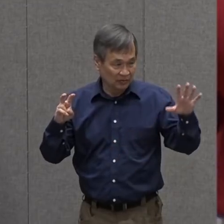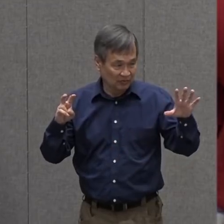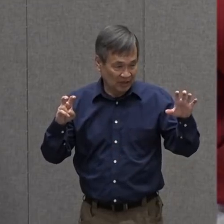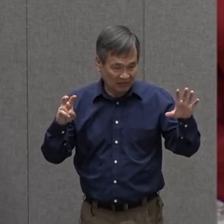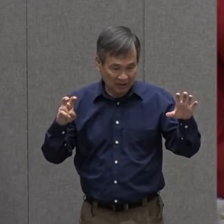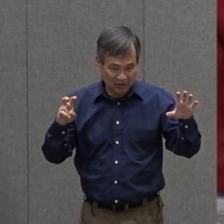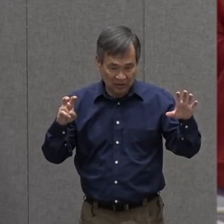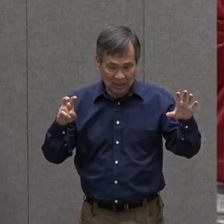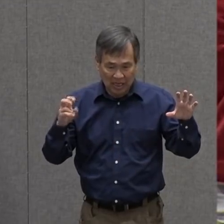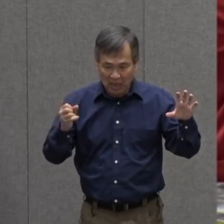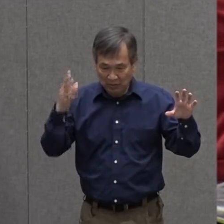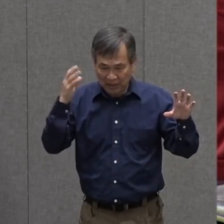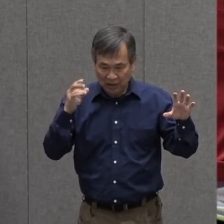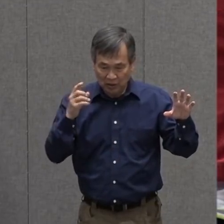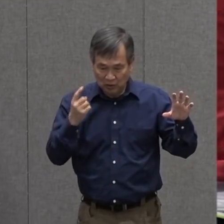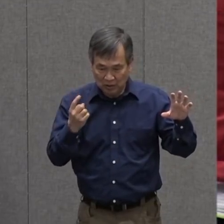So I see 1, 2, 3, 4, 5, 6.